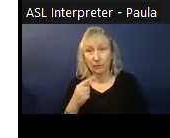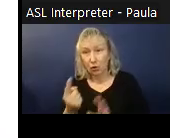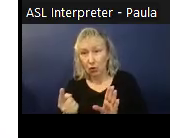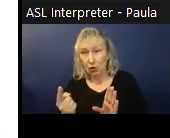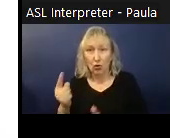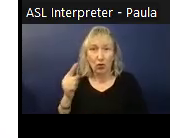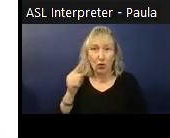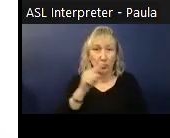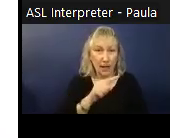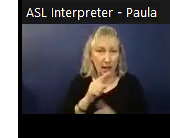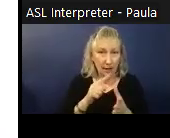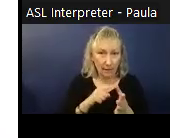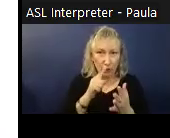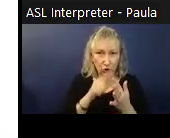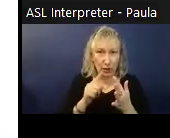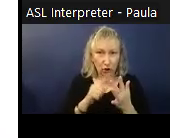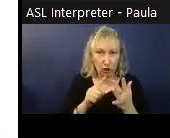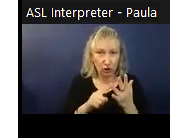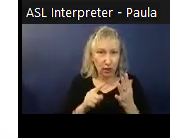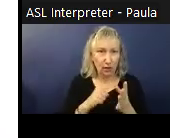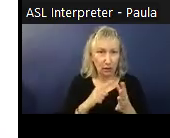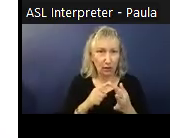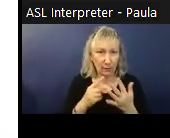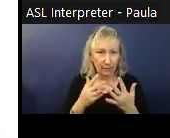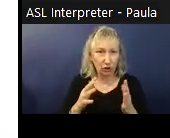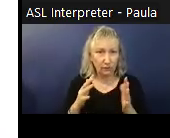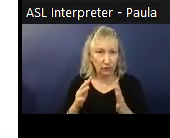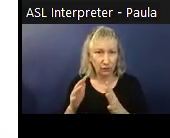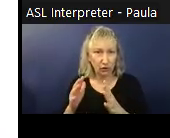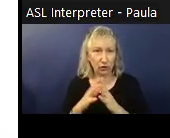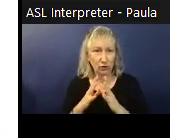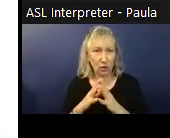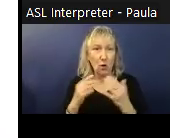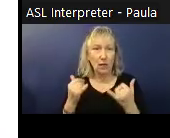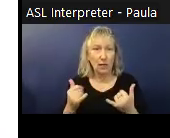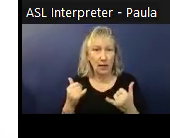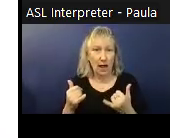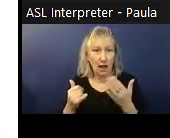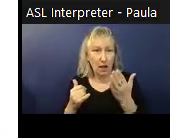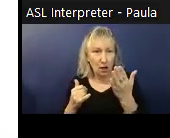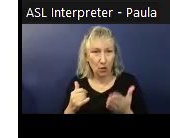So we went through community and facility, now we are up to admin closure.